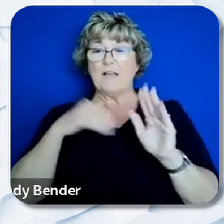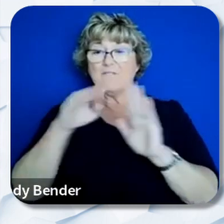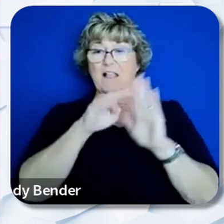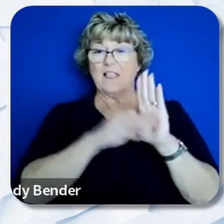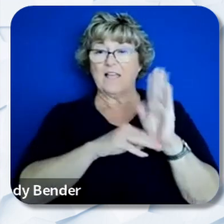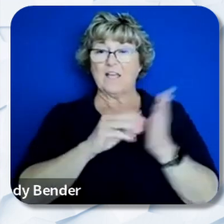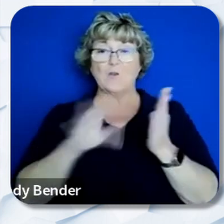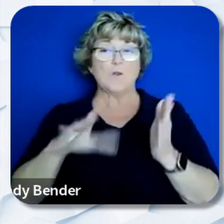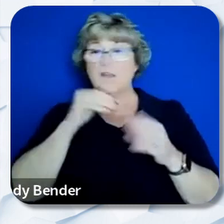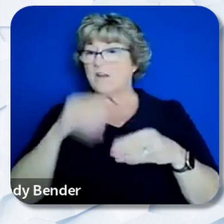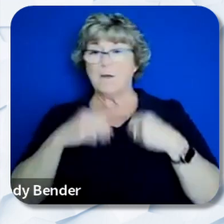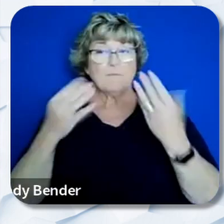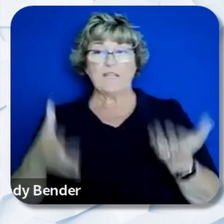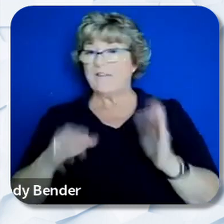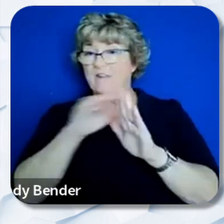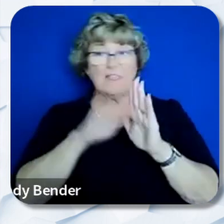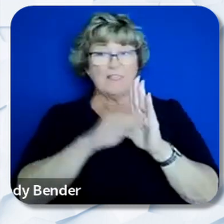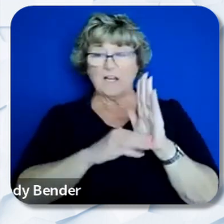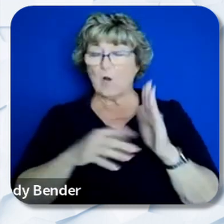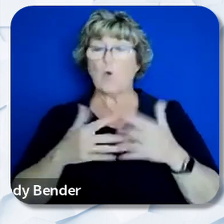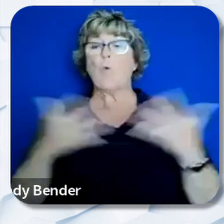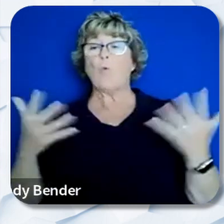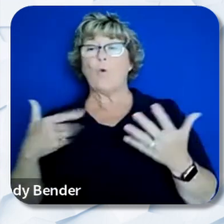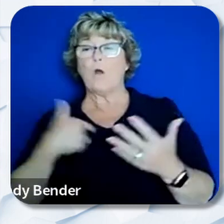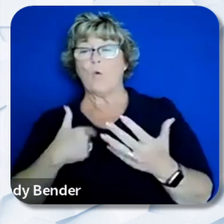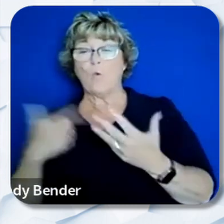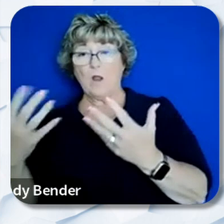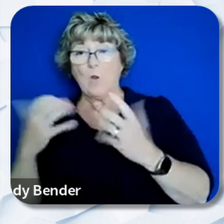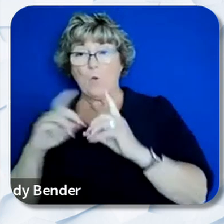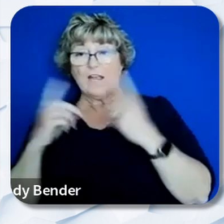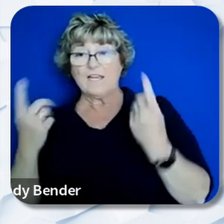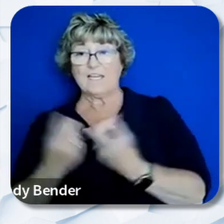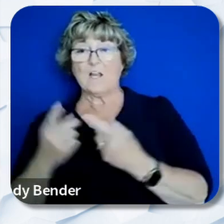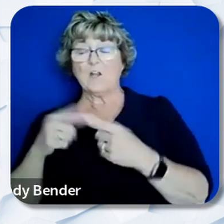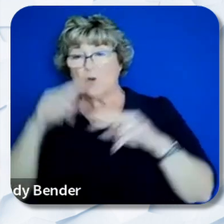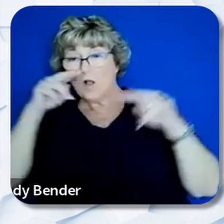be providing lists of students. What we want districts to do is to look within their local